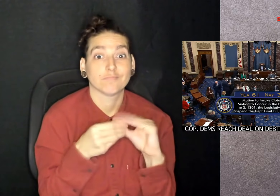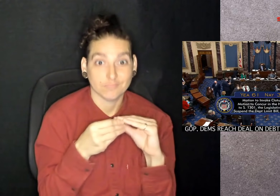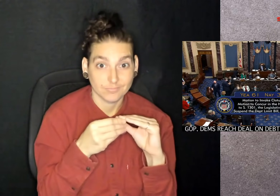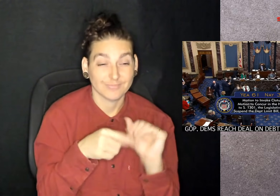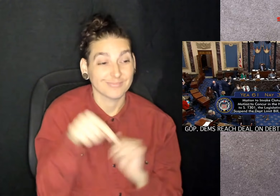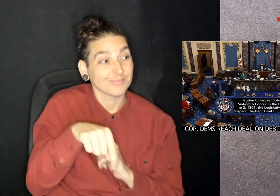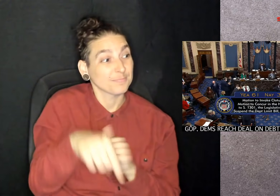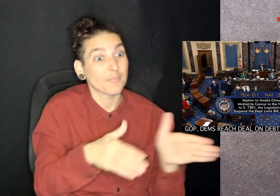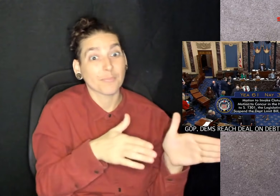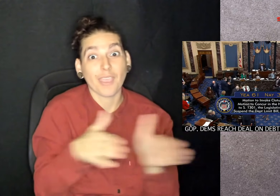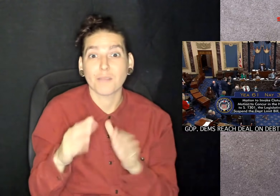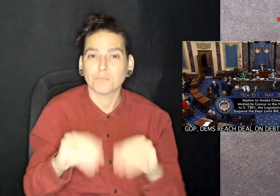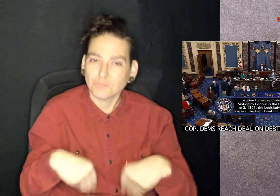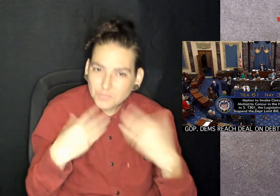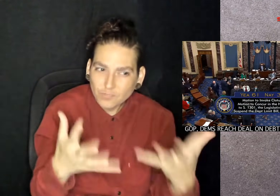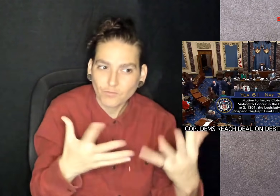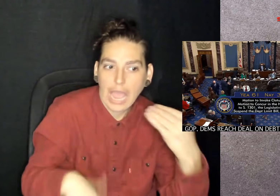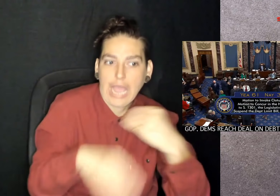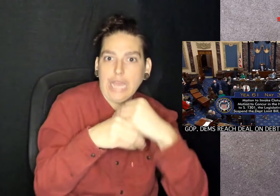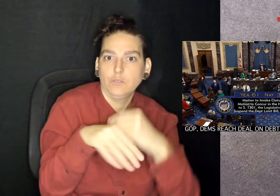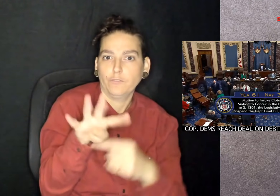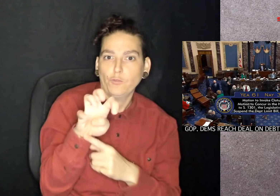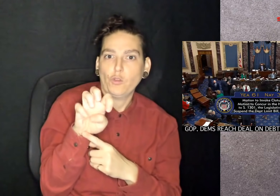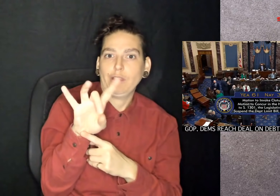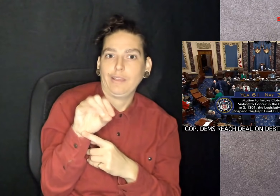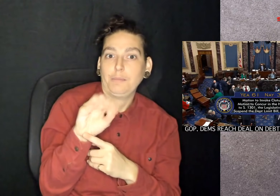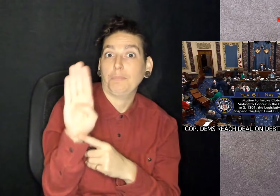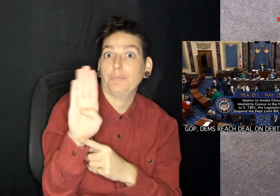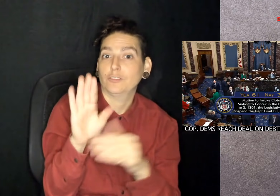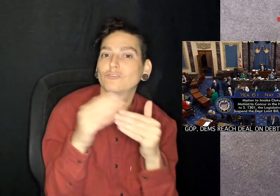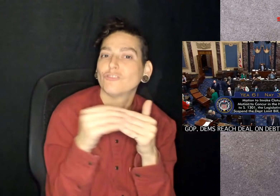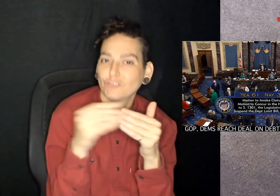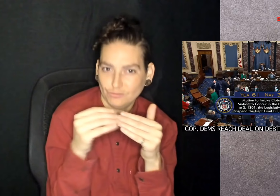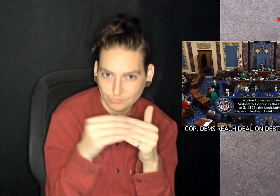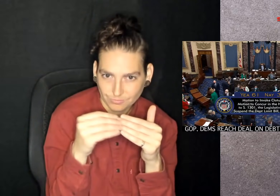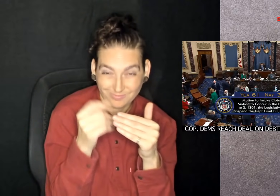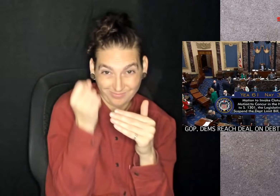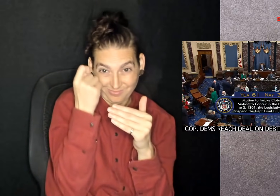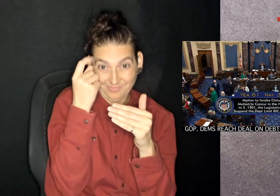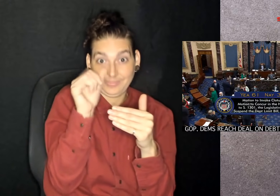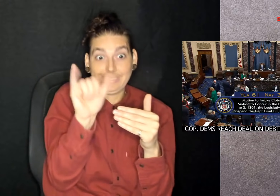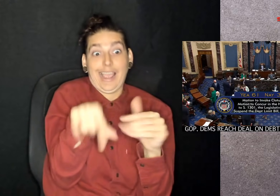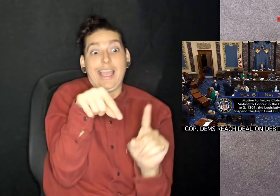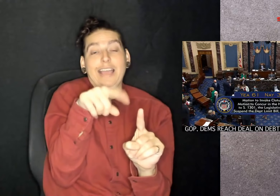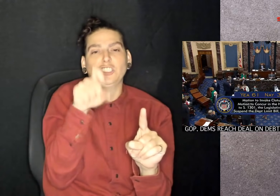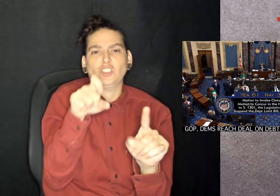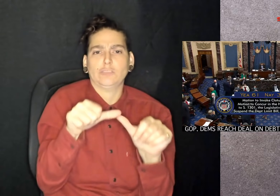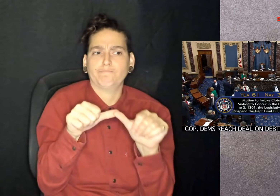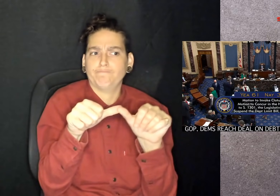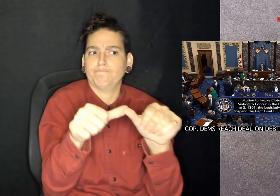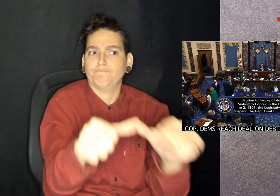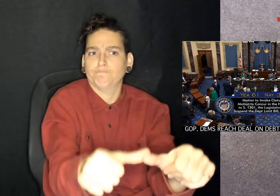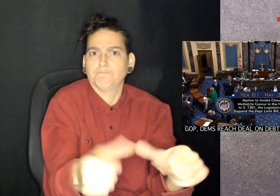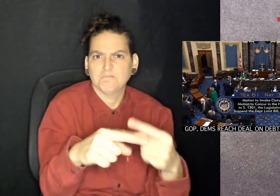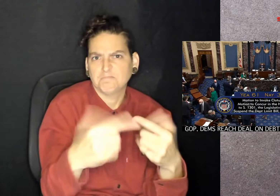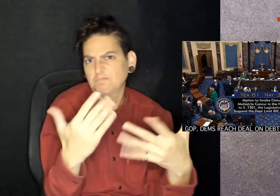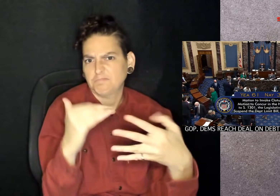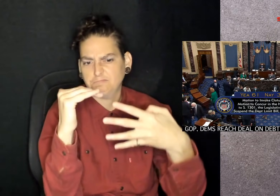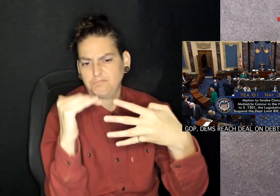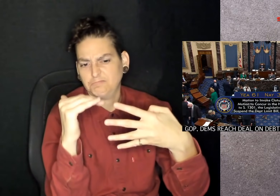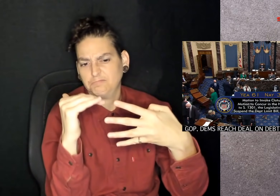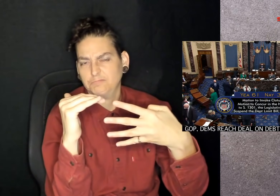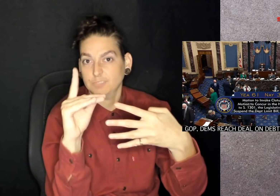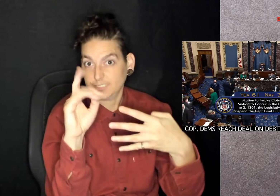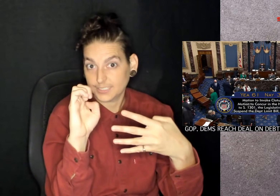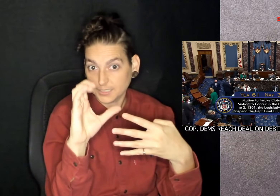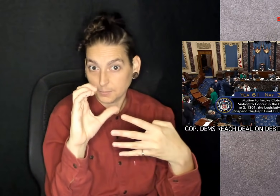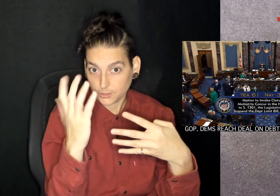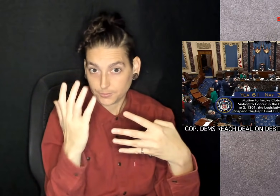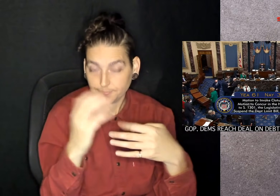12 an aide said the plan provides an extra $480 billion that should last until early